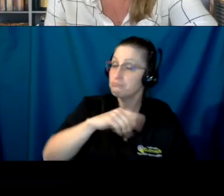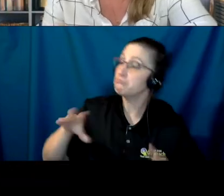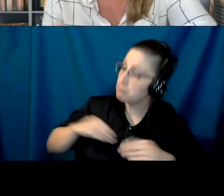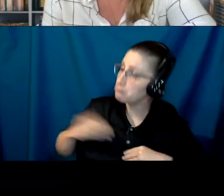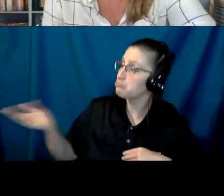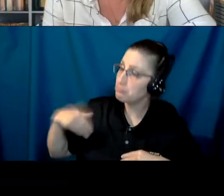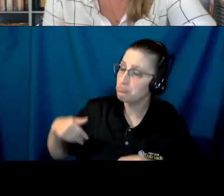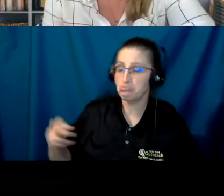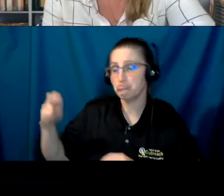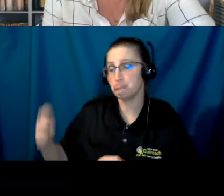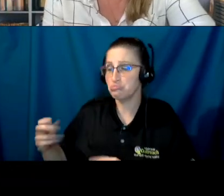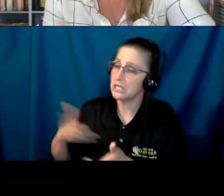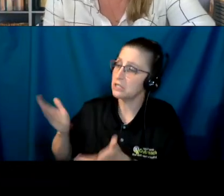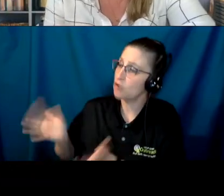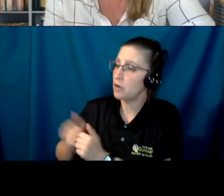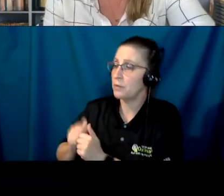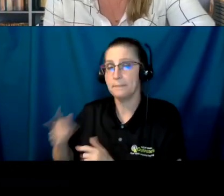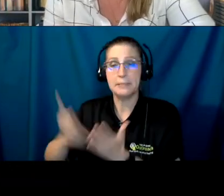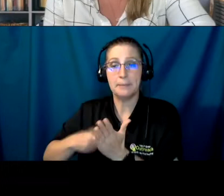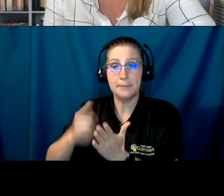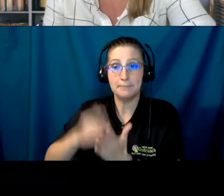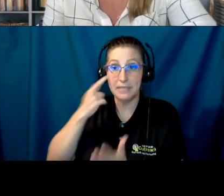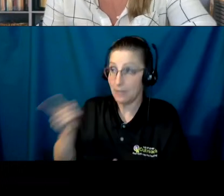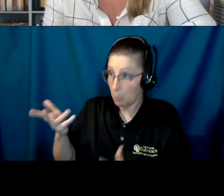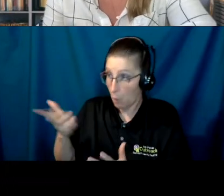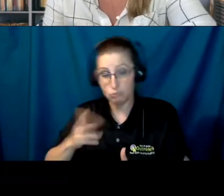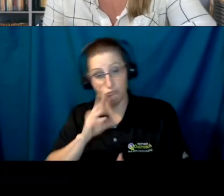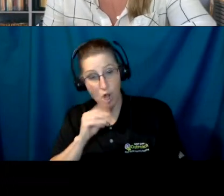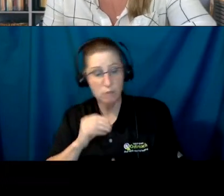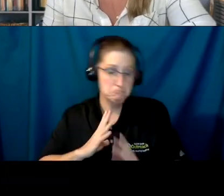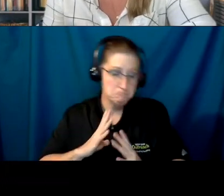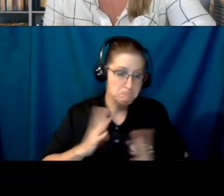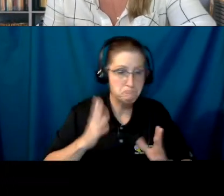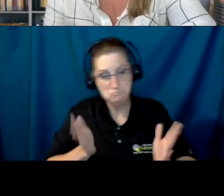let him in there, they would talk to him sometimes if he wanted to talk. And then that was a